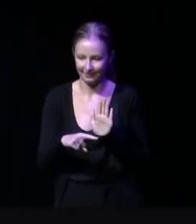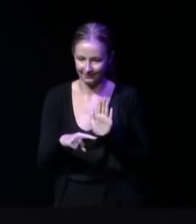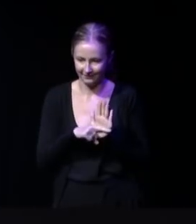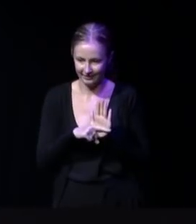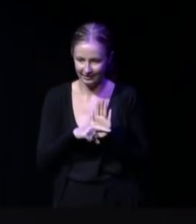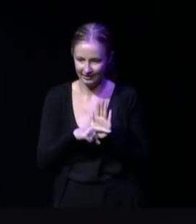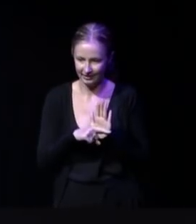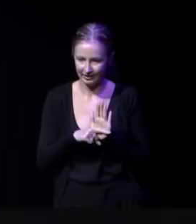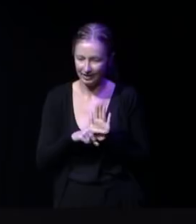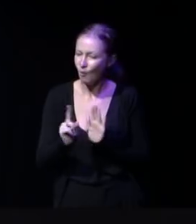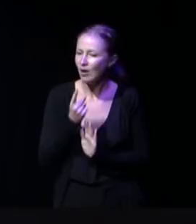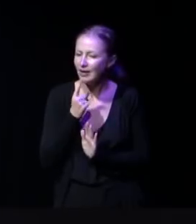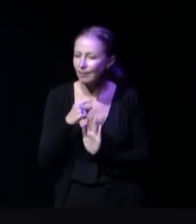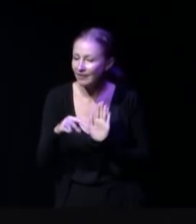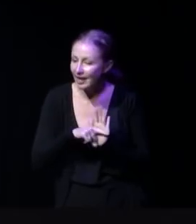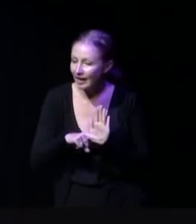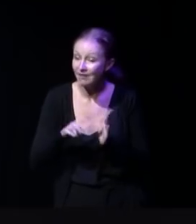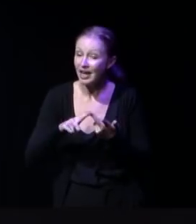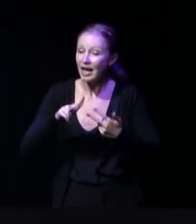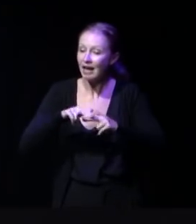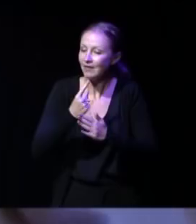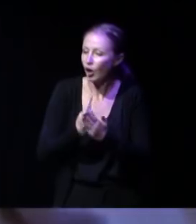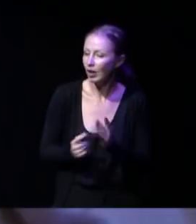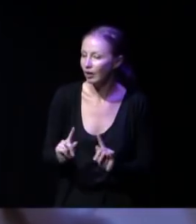The things they told are unattractive,